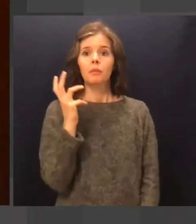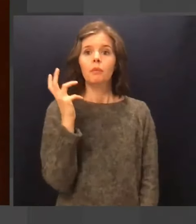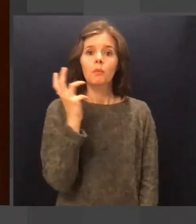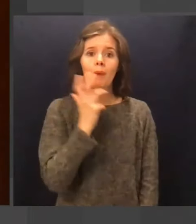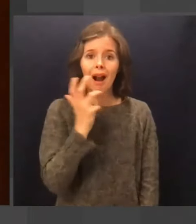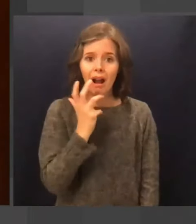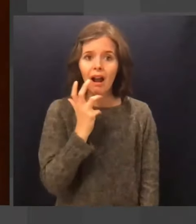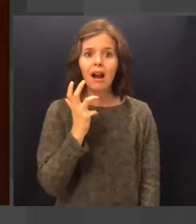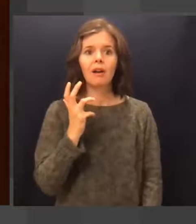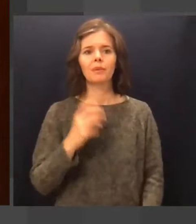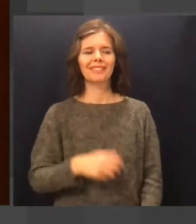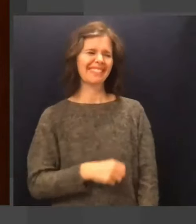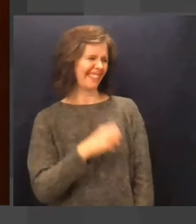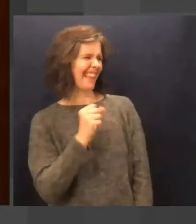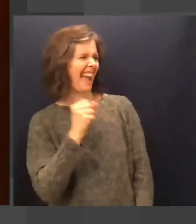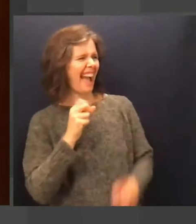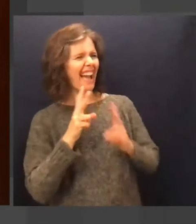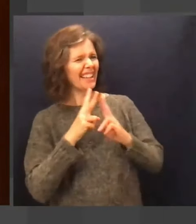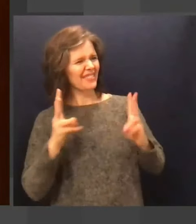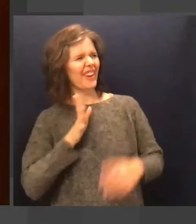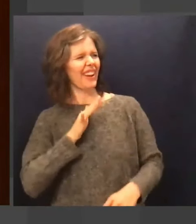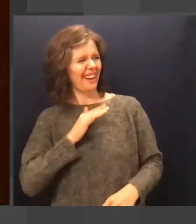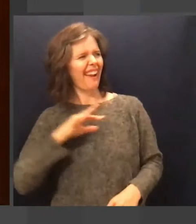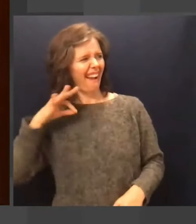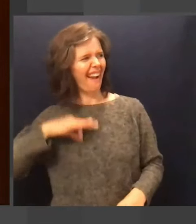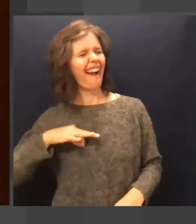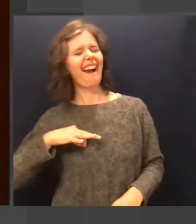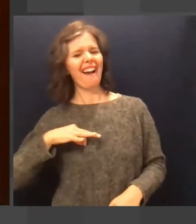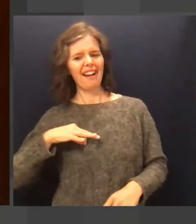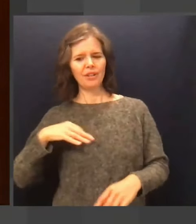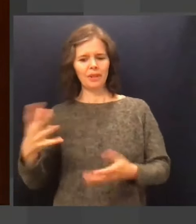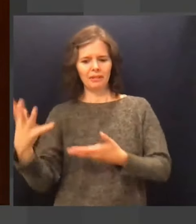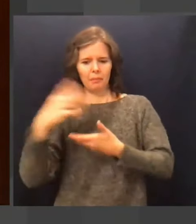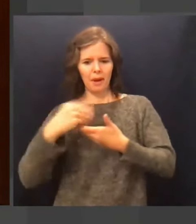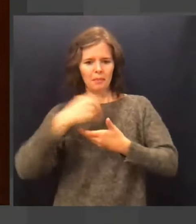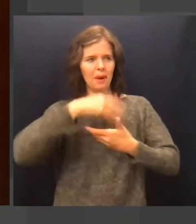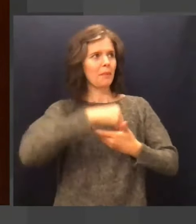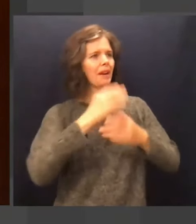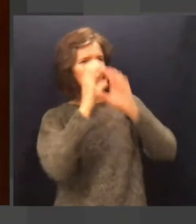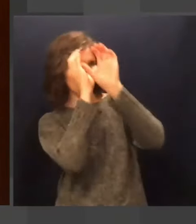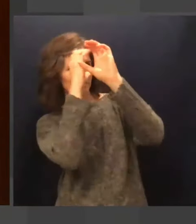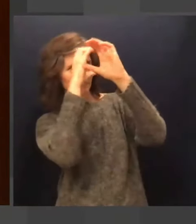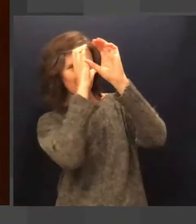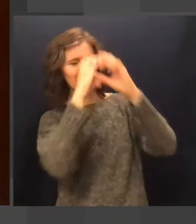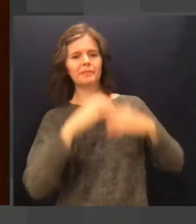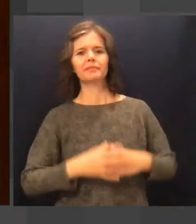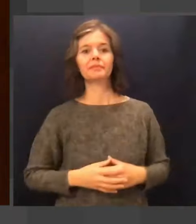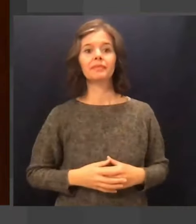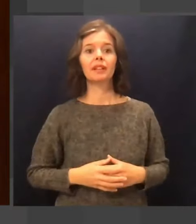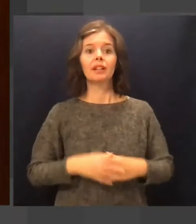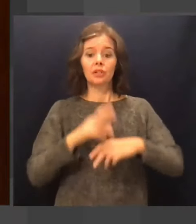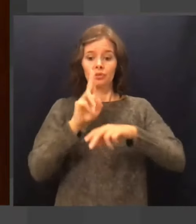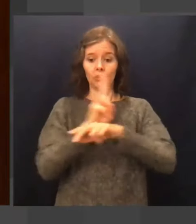THAT IS AMAZING. IT IS SUCH A USEFUL ITEM.